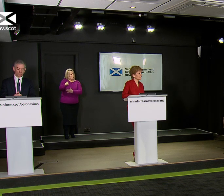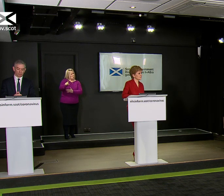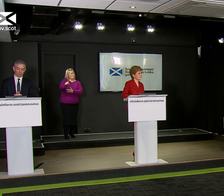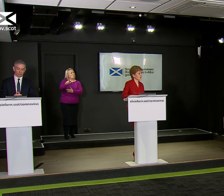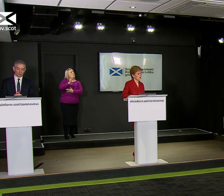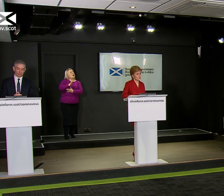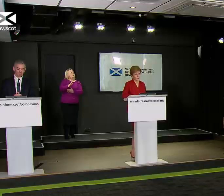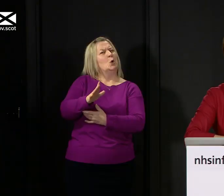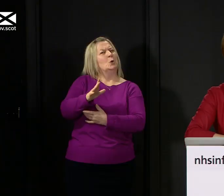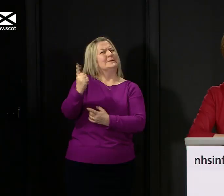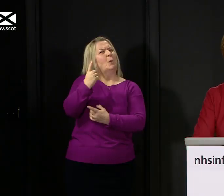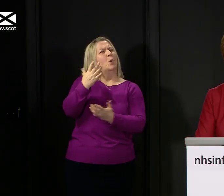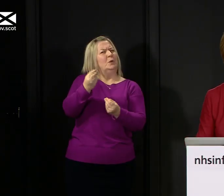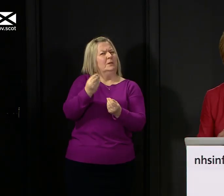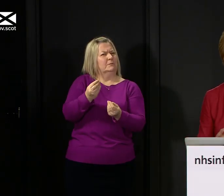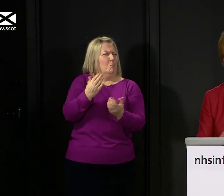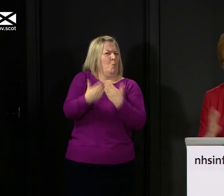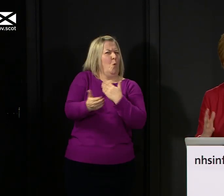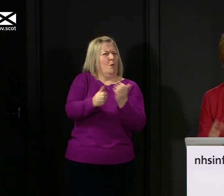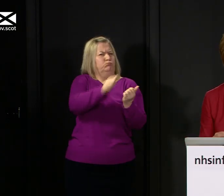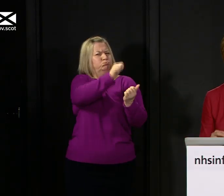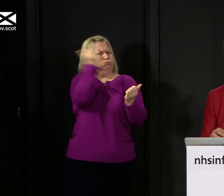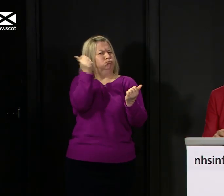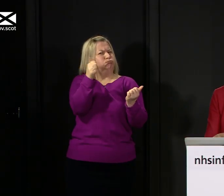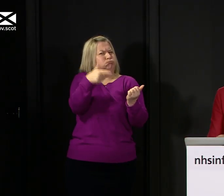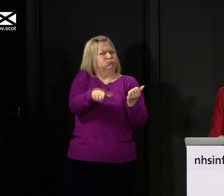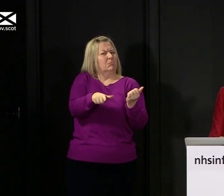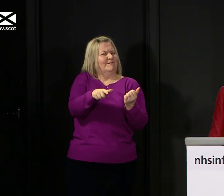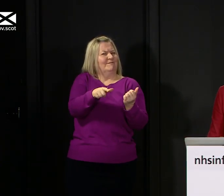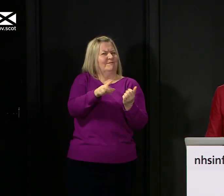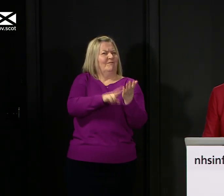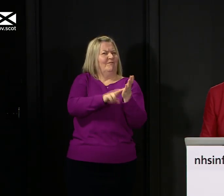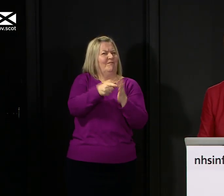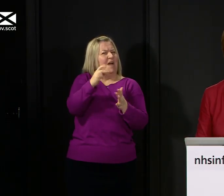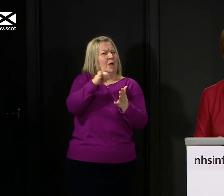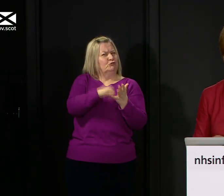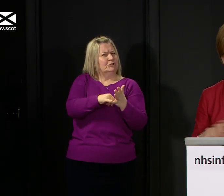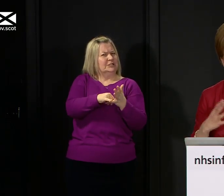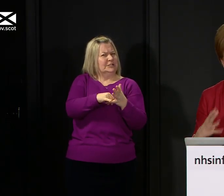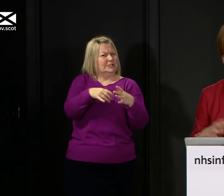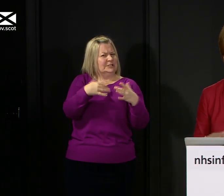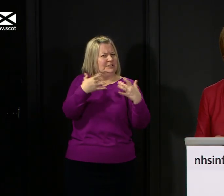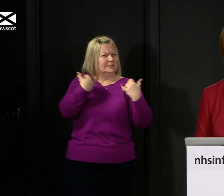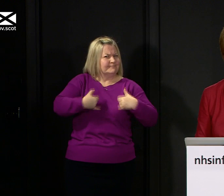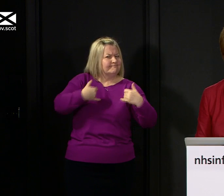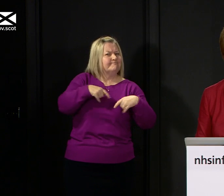Well at the moment, for me, we will obviously have a recruitment exercise in due course